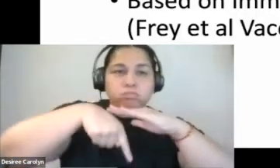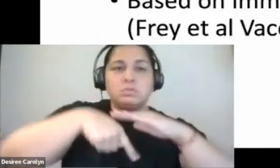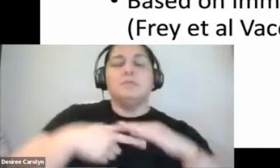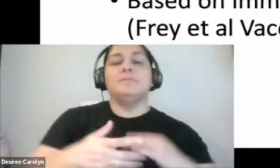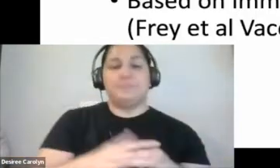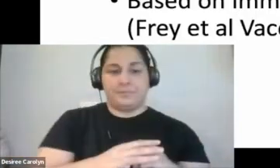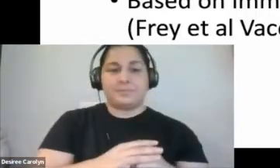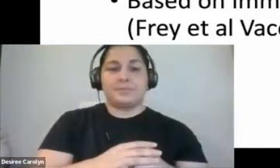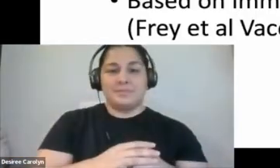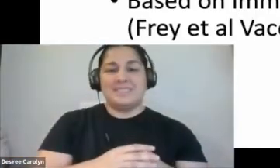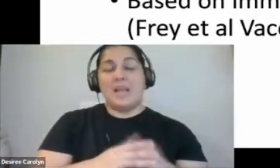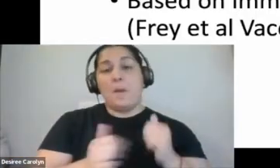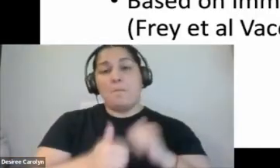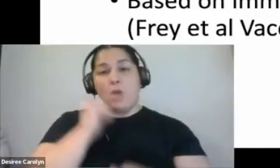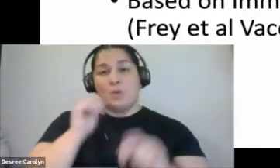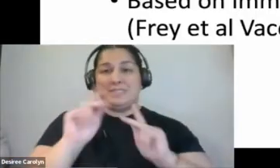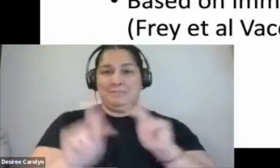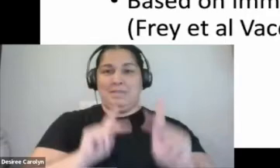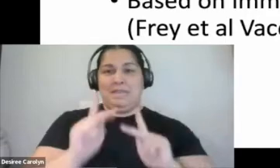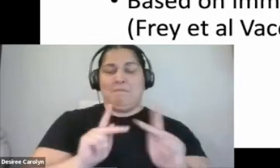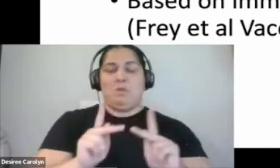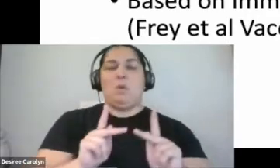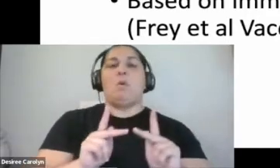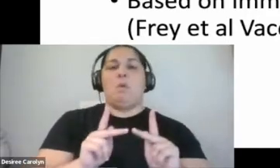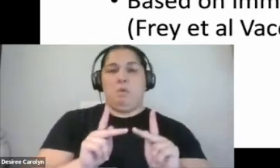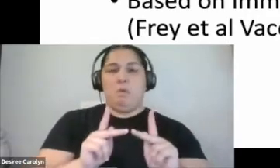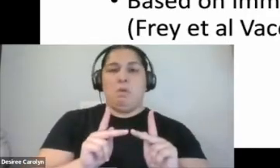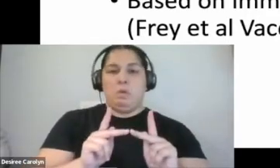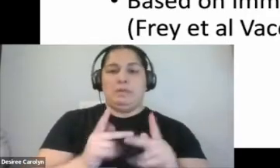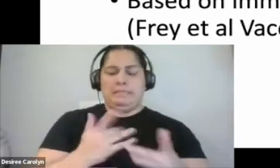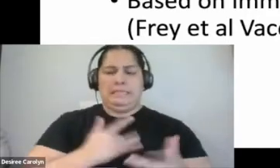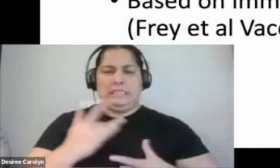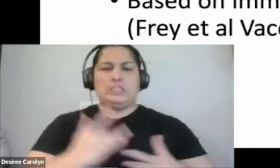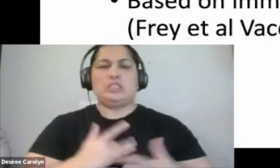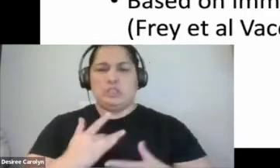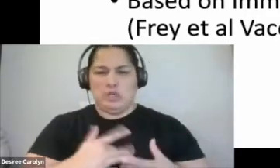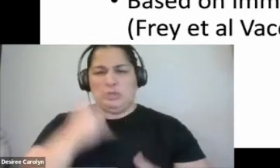public health concern although it was, there were certainly some controversy around it. And then I